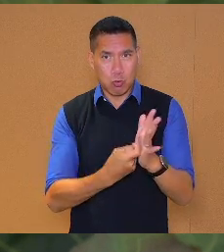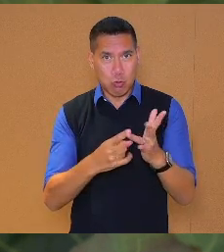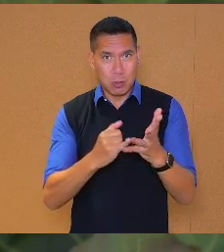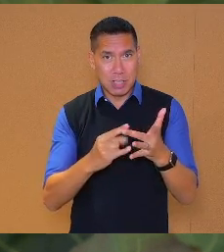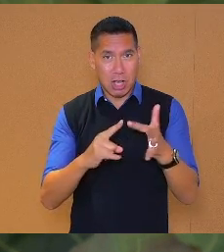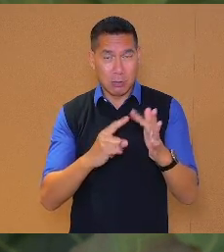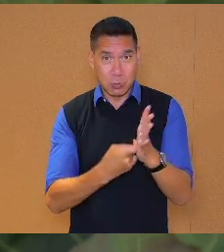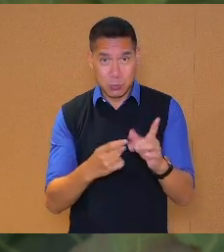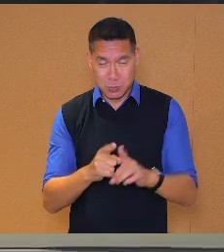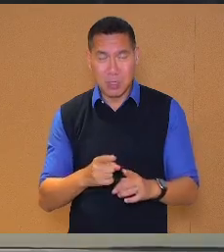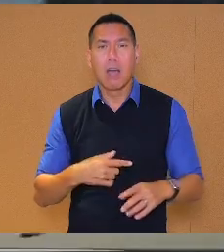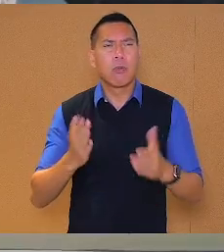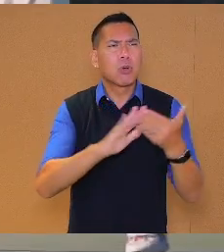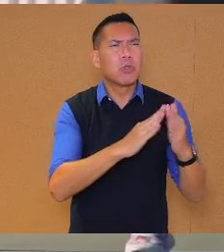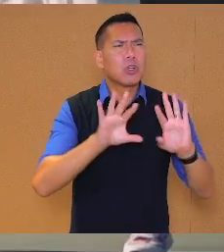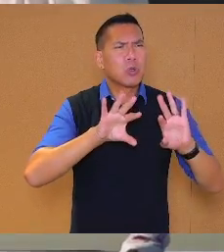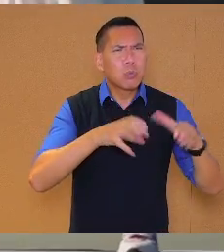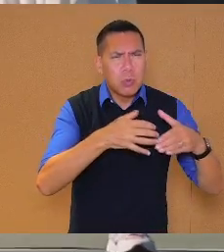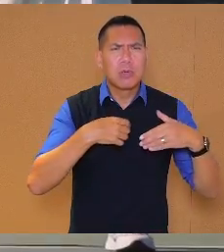spans various community groups from sports clubs helping kids